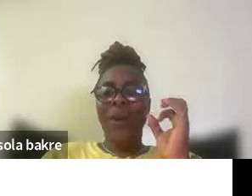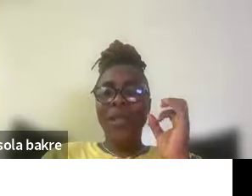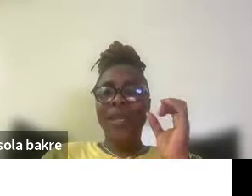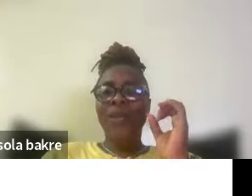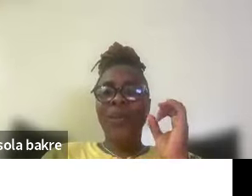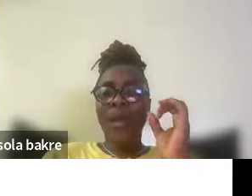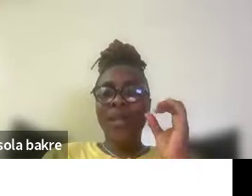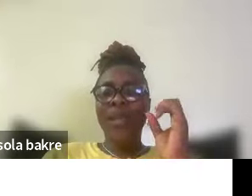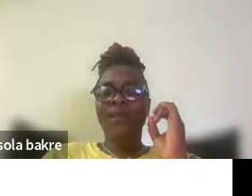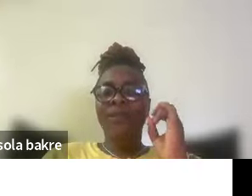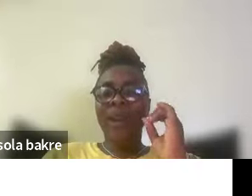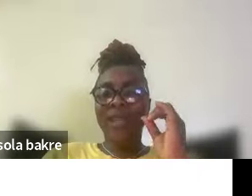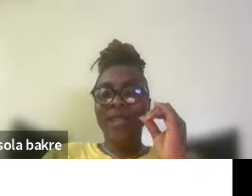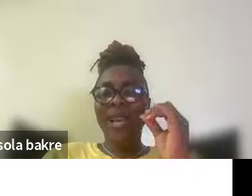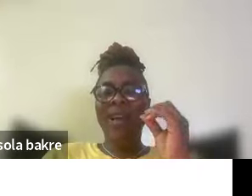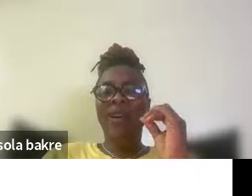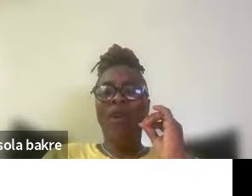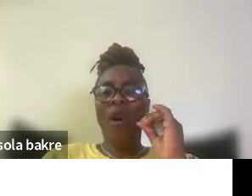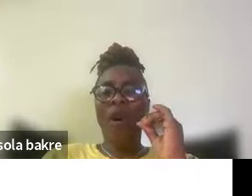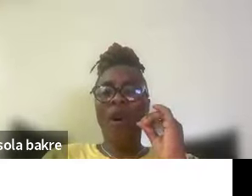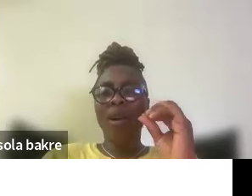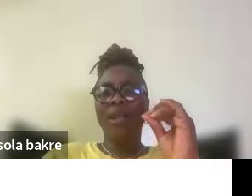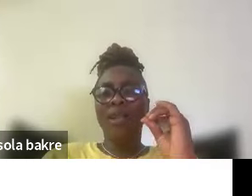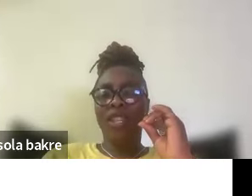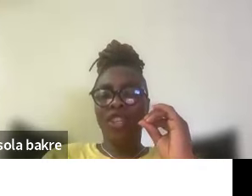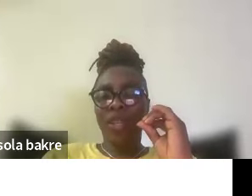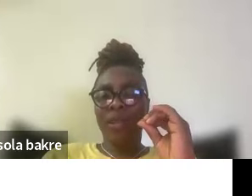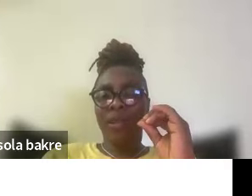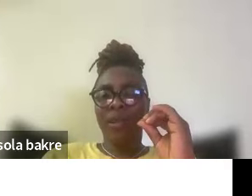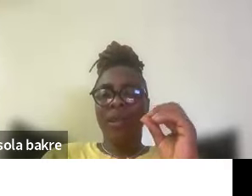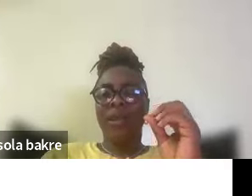sola bakre: Mondays, Wednesdays, Fridays are core teaching